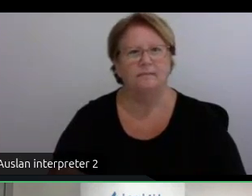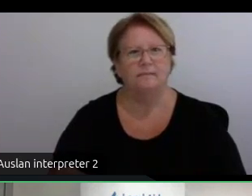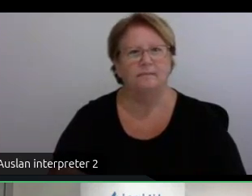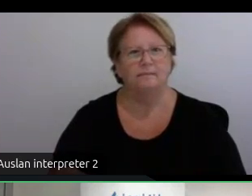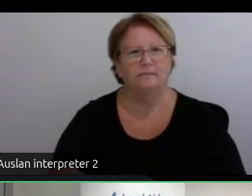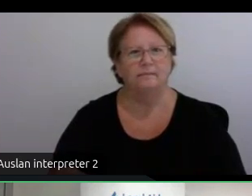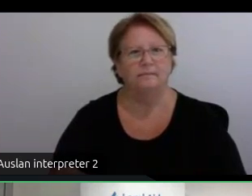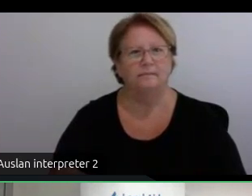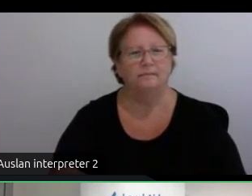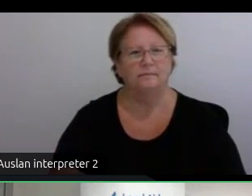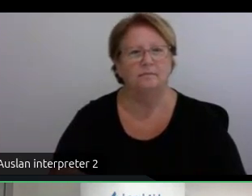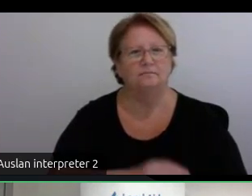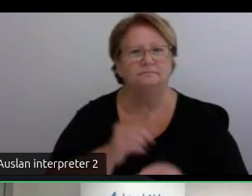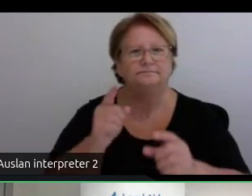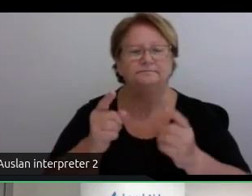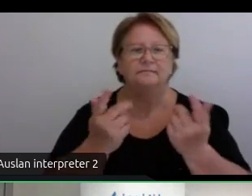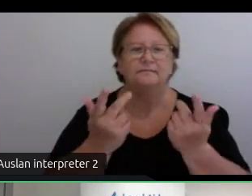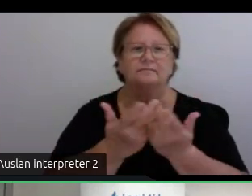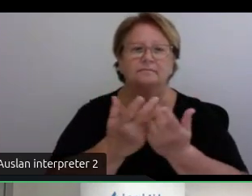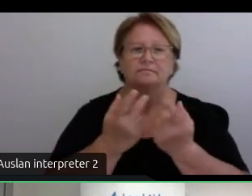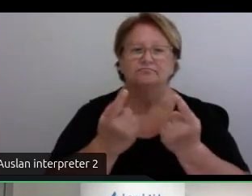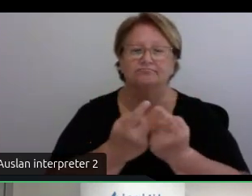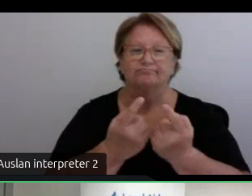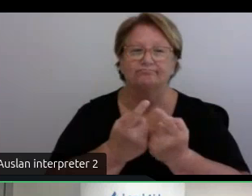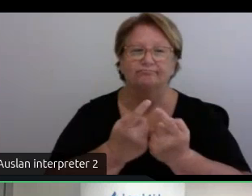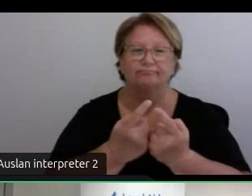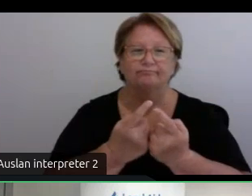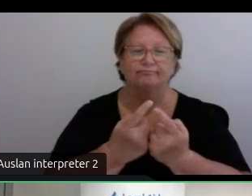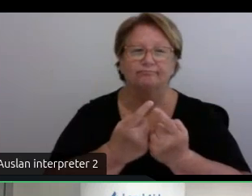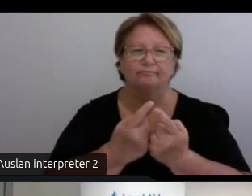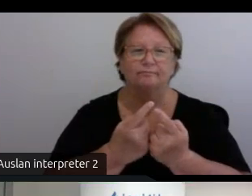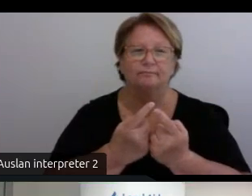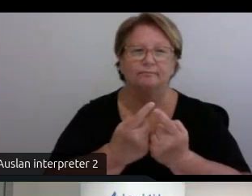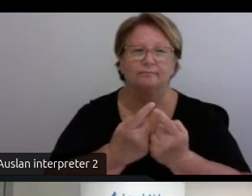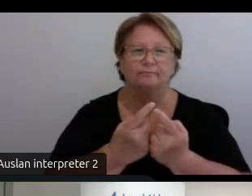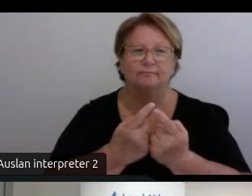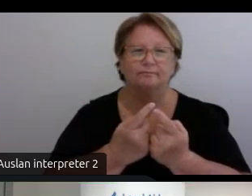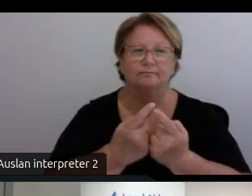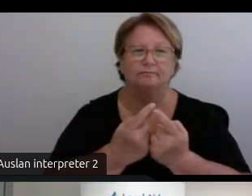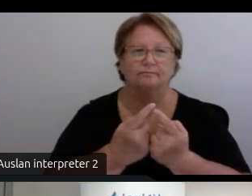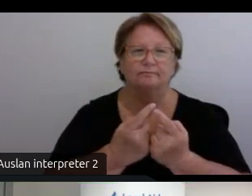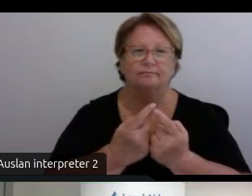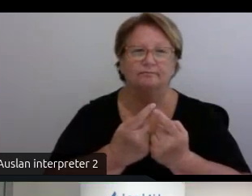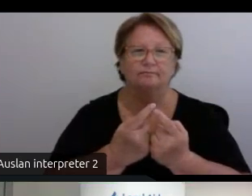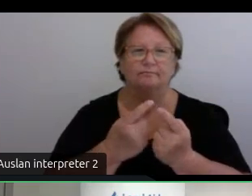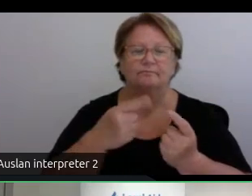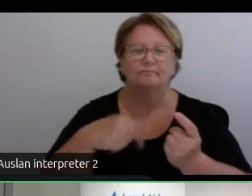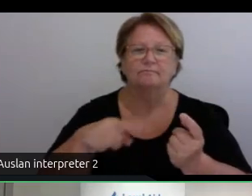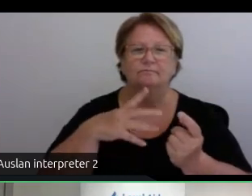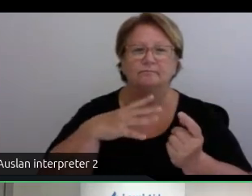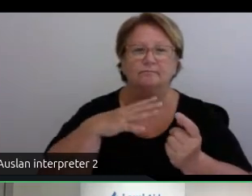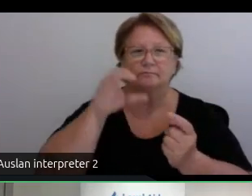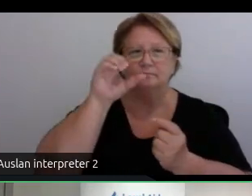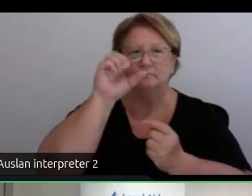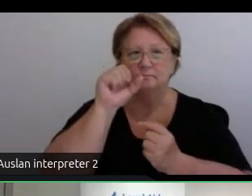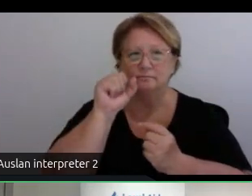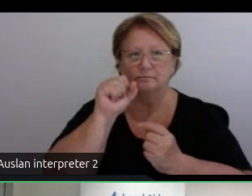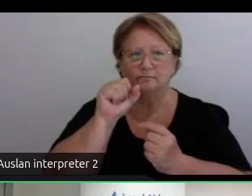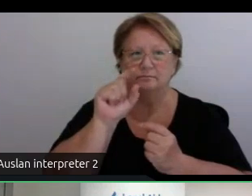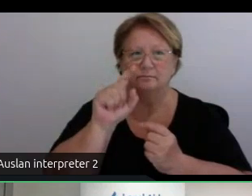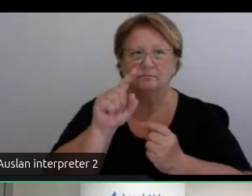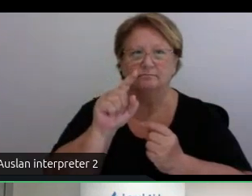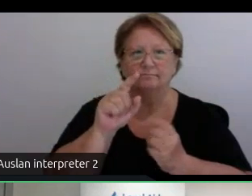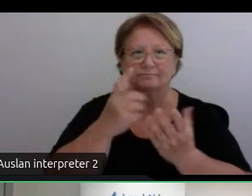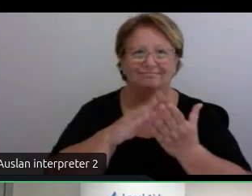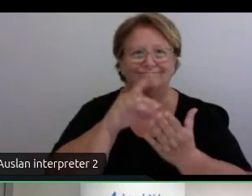there for. And I guess the other thing to say in this space is we need to remember the mental state